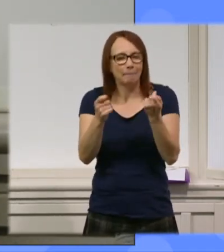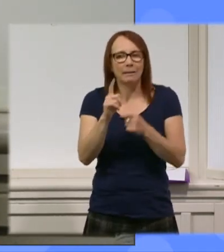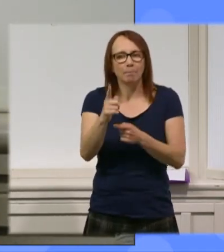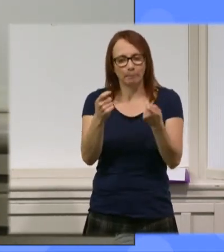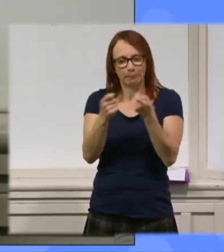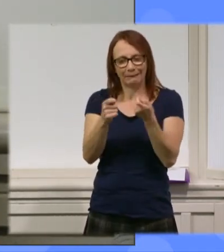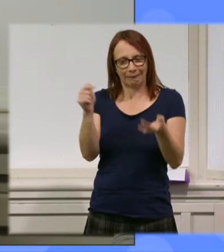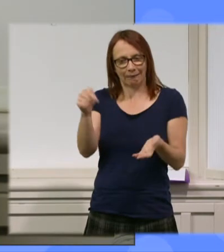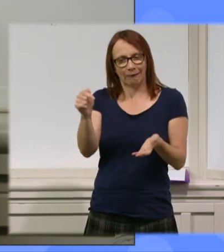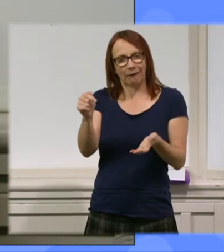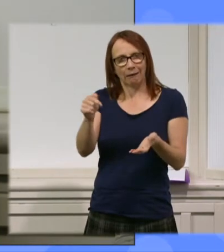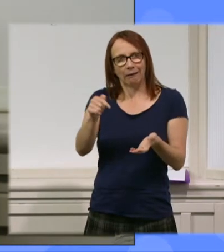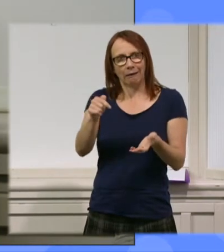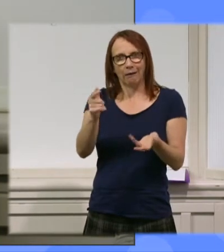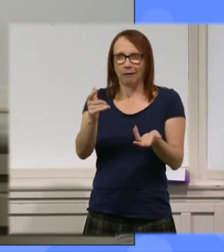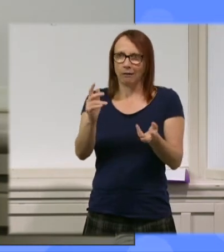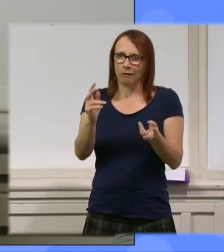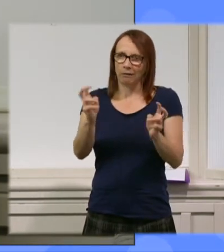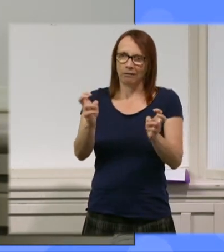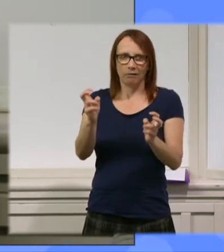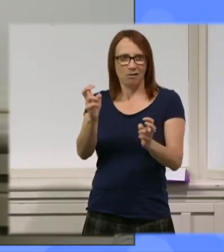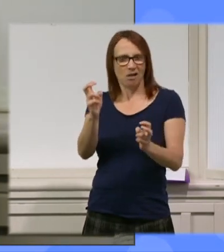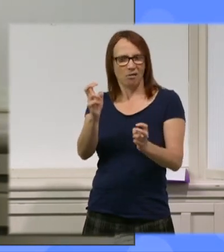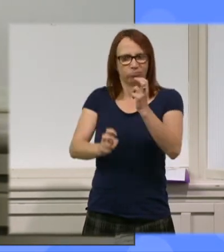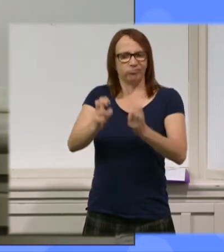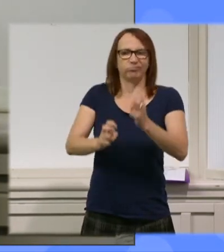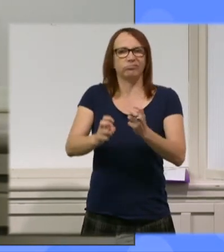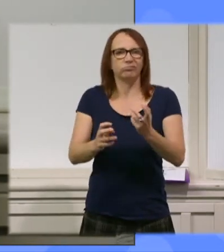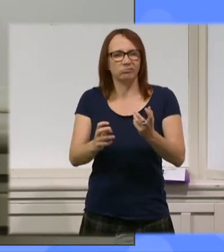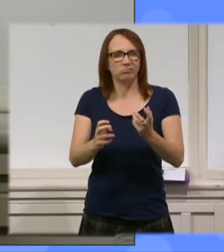there in the media are those point flush points that occur at 12 o'clock on a